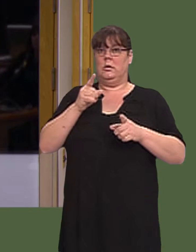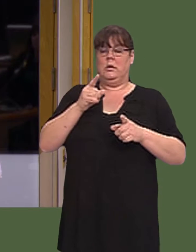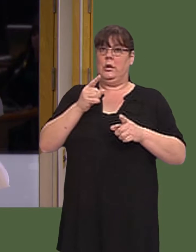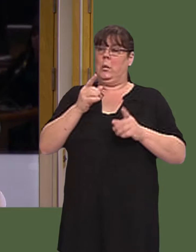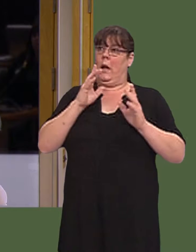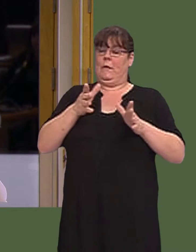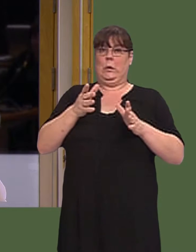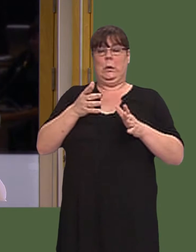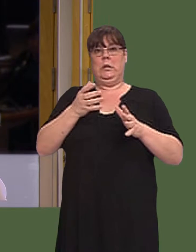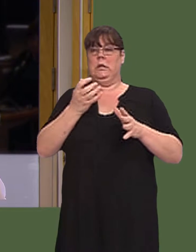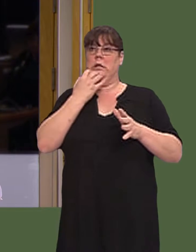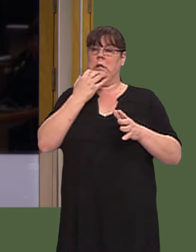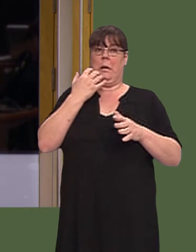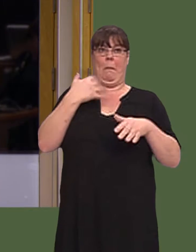or you take themí.